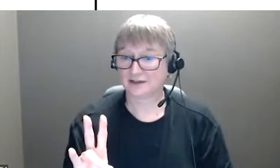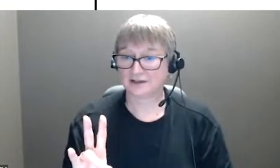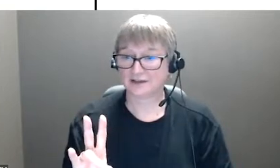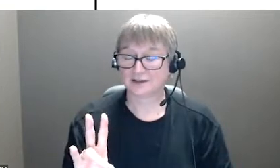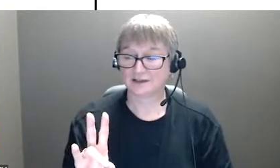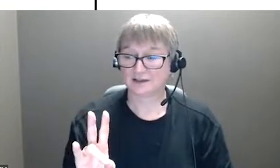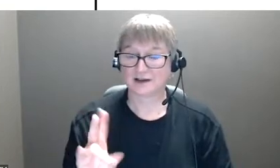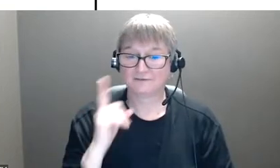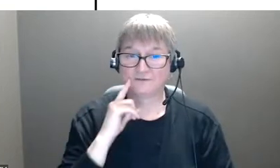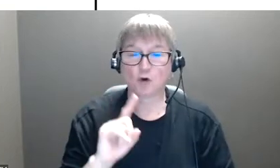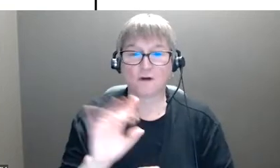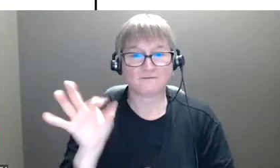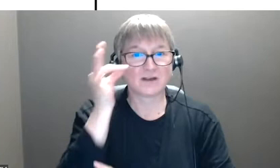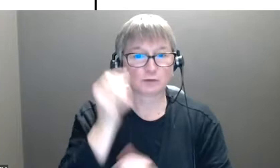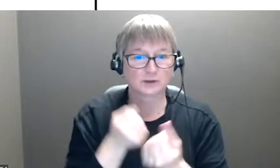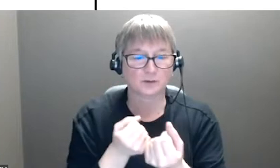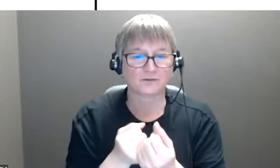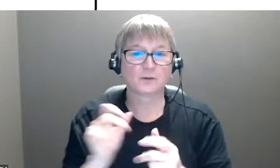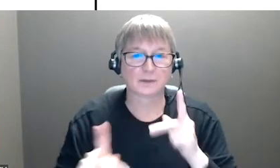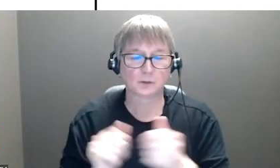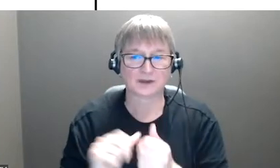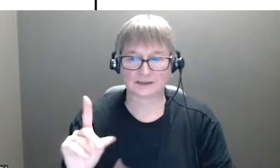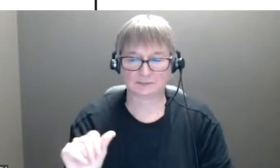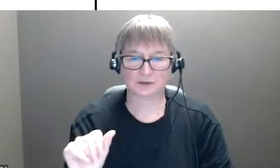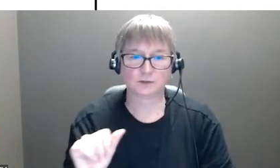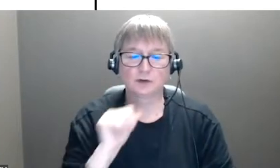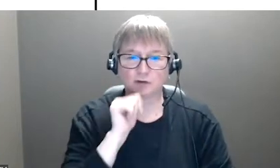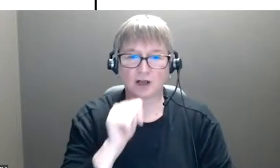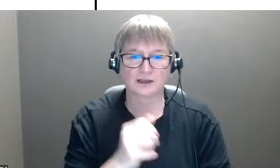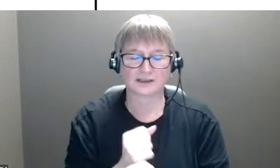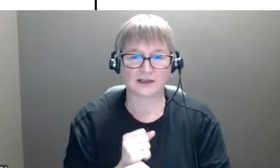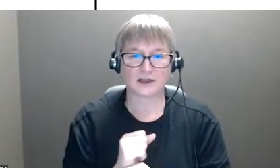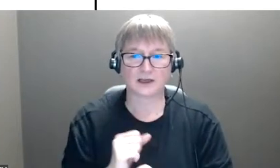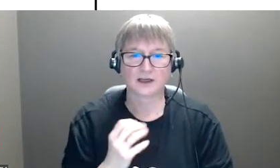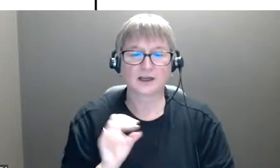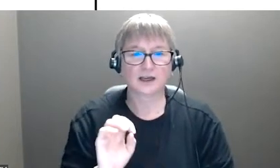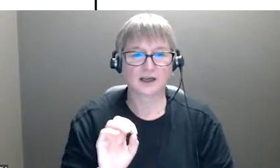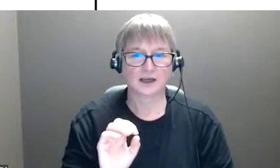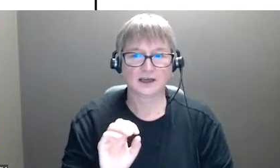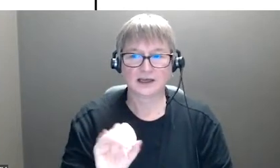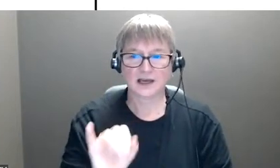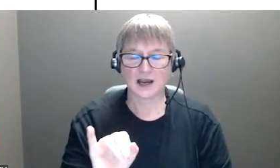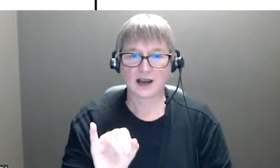eligible for employment insurance program or training support. The Opportunities Fund has